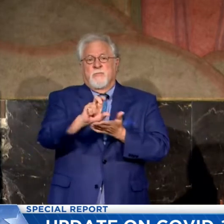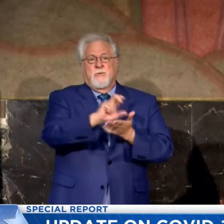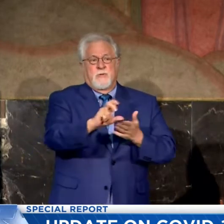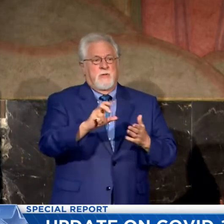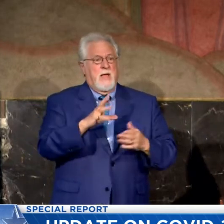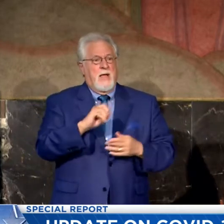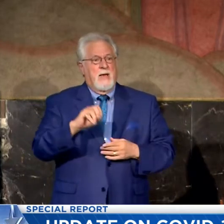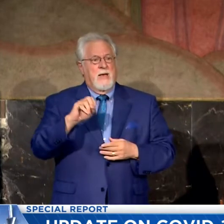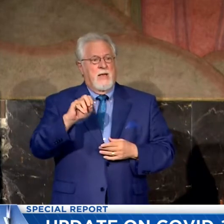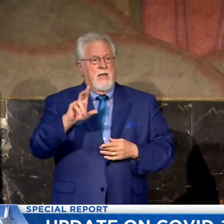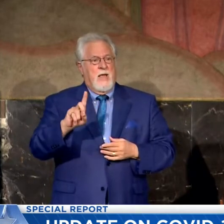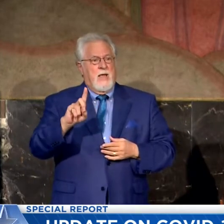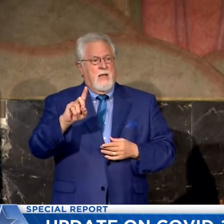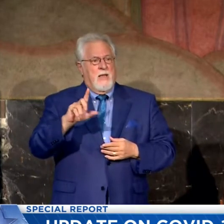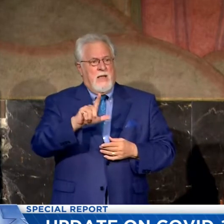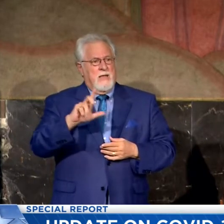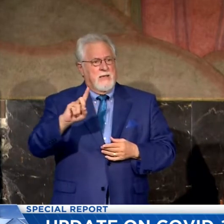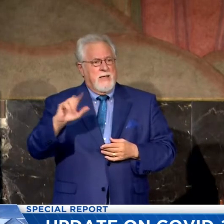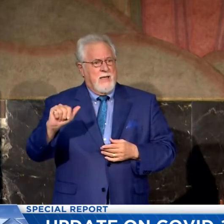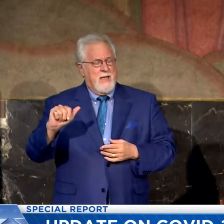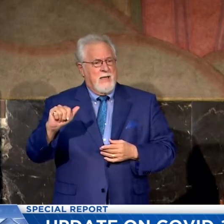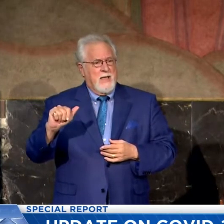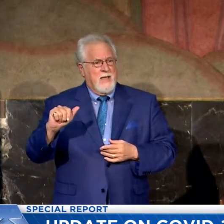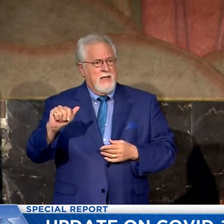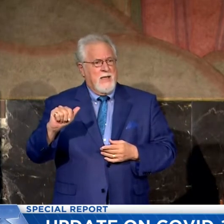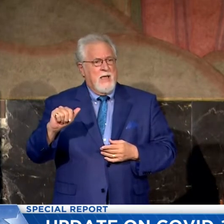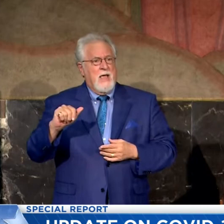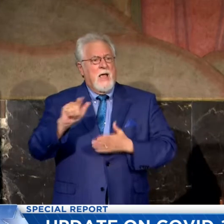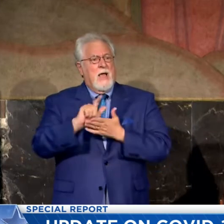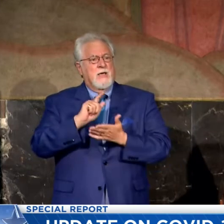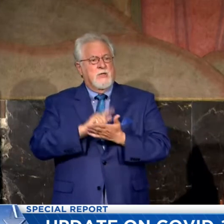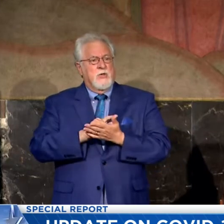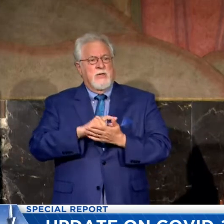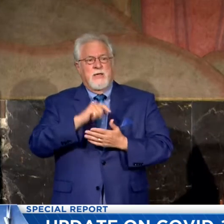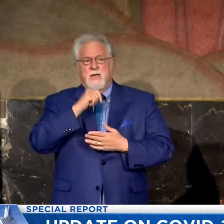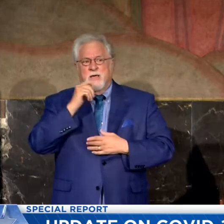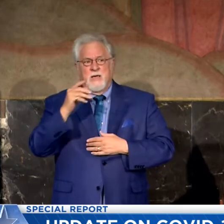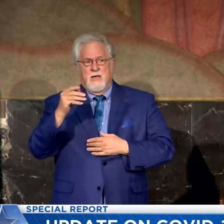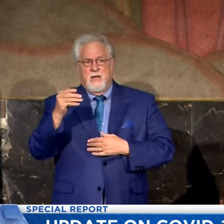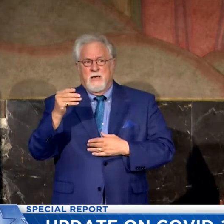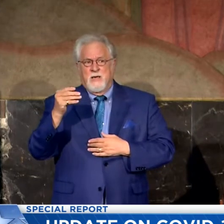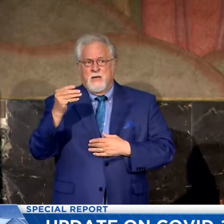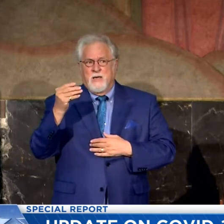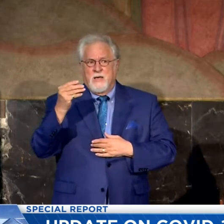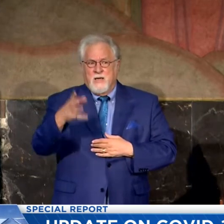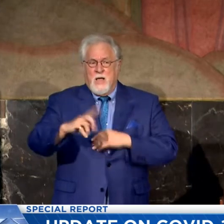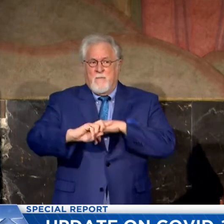FASHION THEY DON'T AGREE WITH THE STATE. IT CAME UP ANDAPPRECIATE